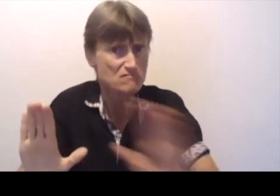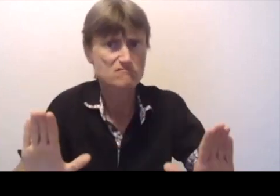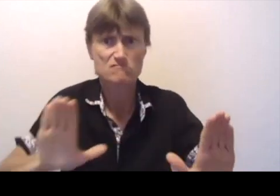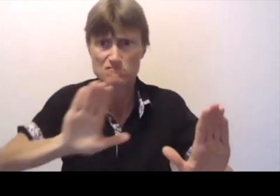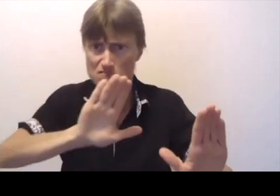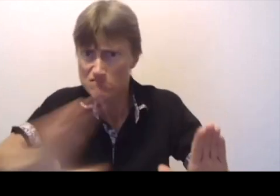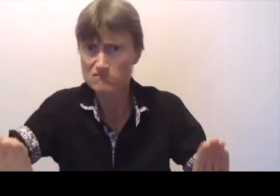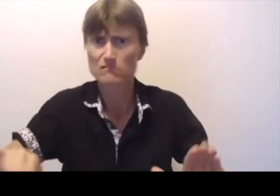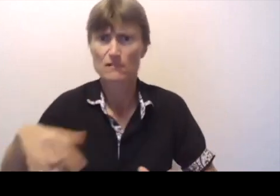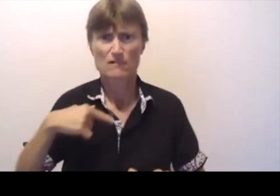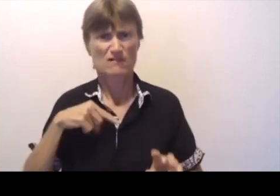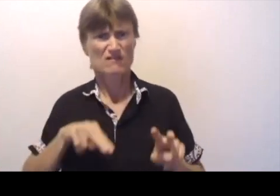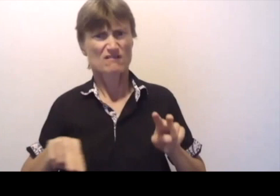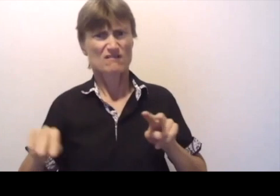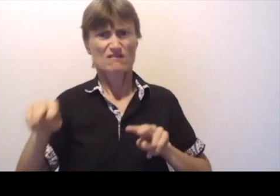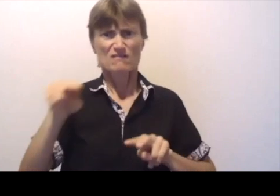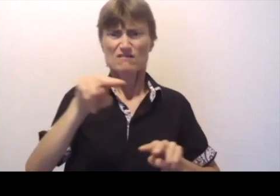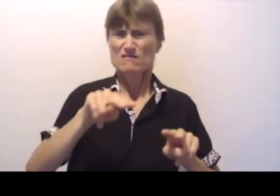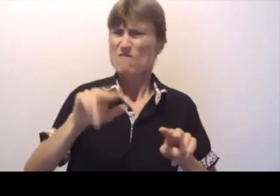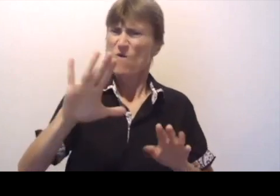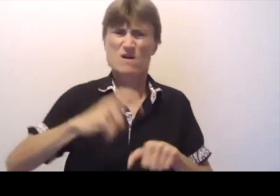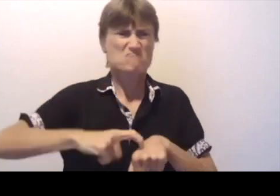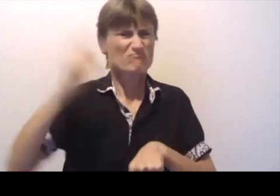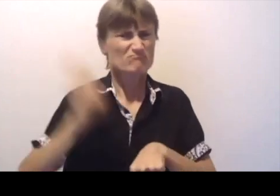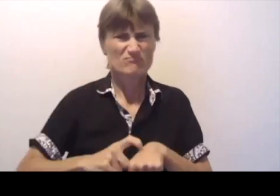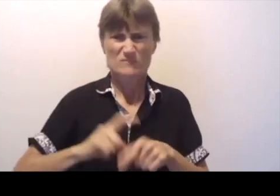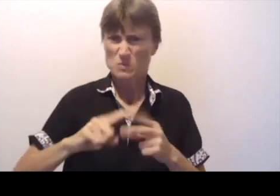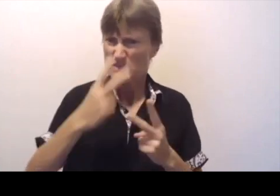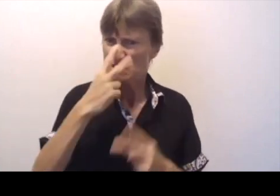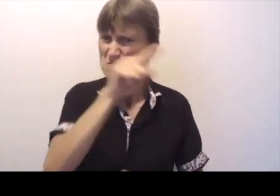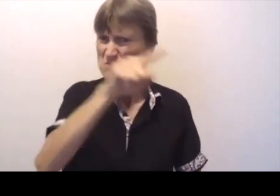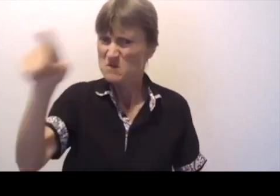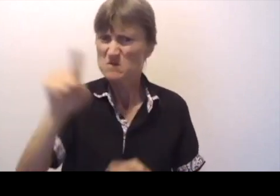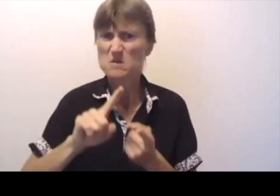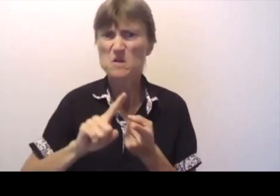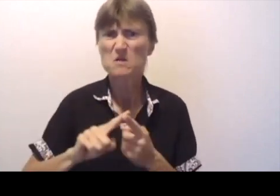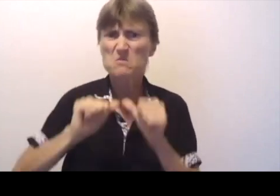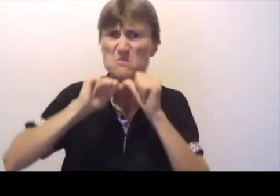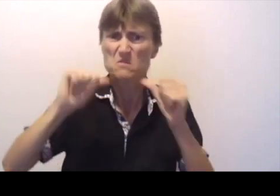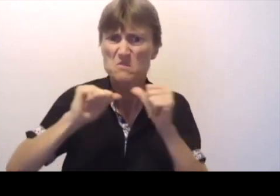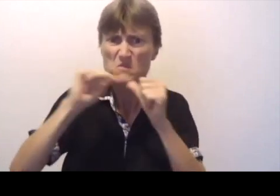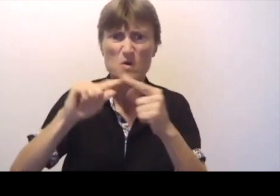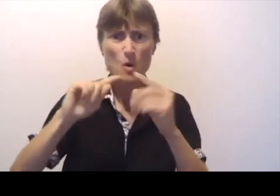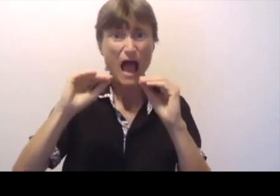you know systemic discrimination denial uh lack of access and it's really led me